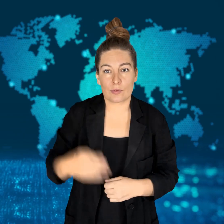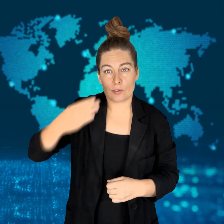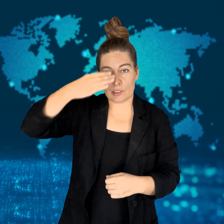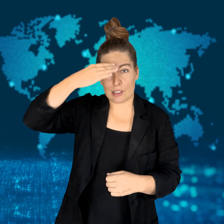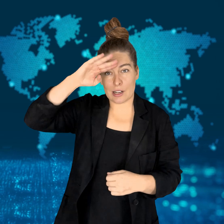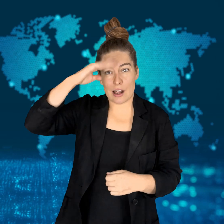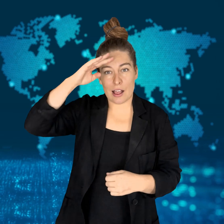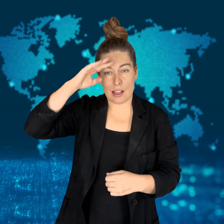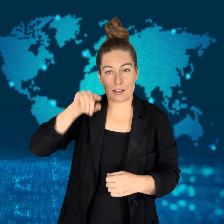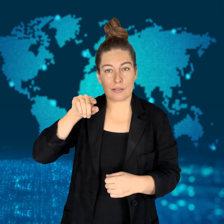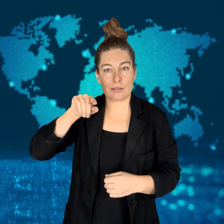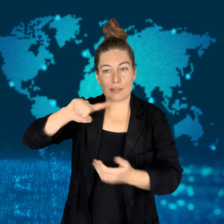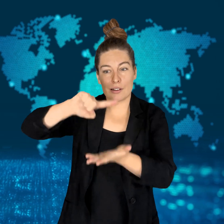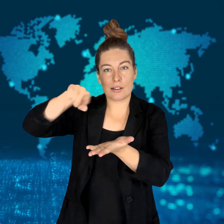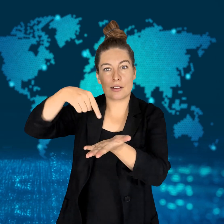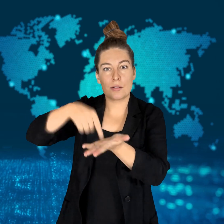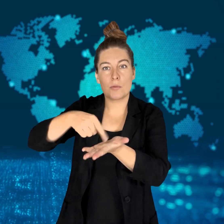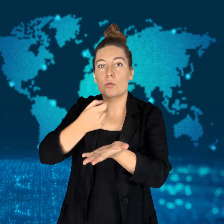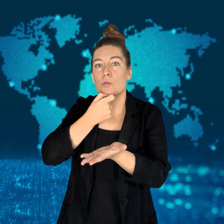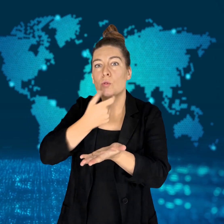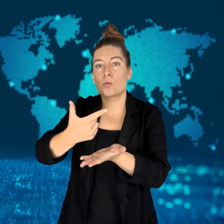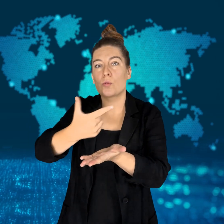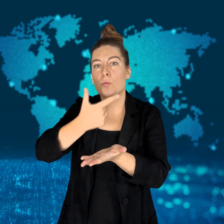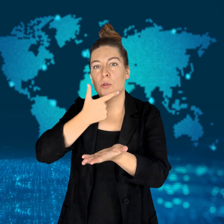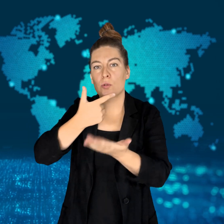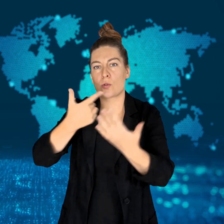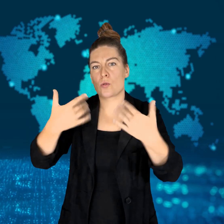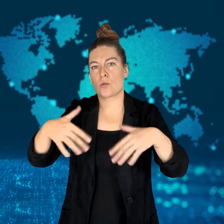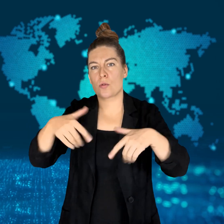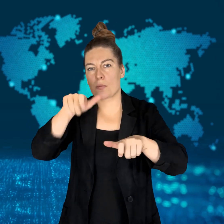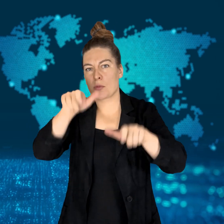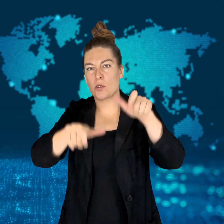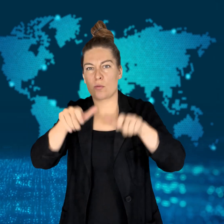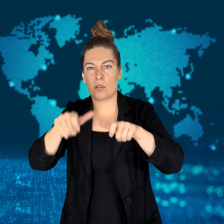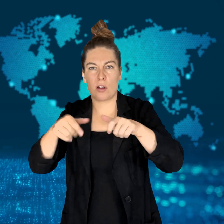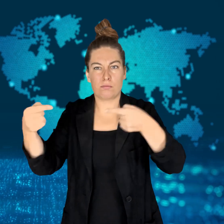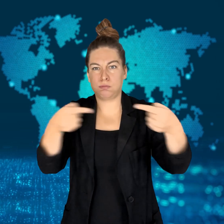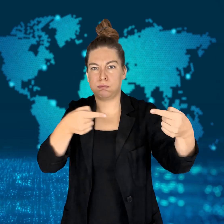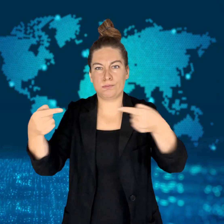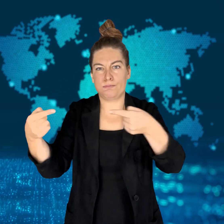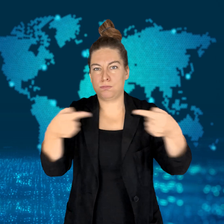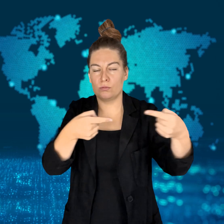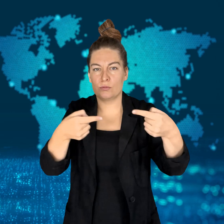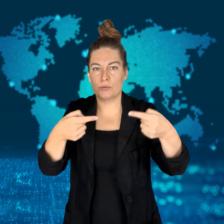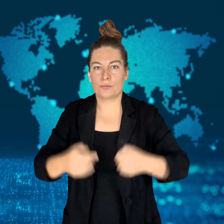Dublin riot